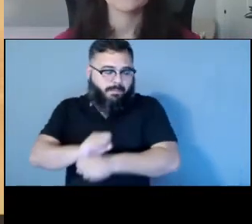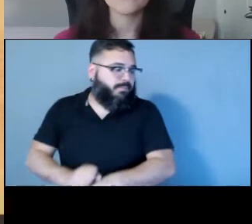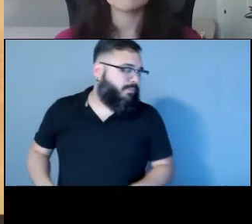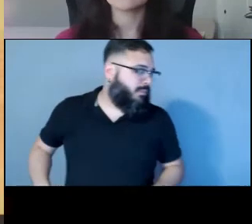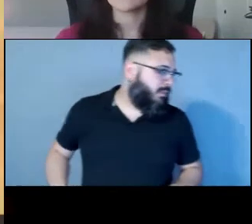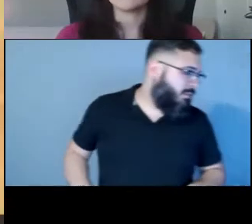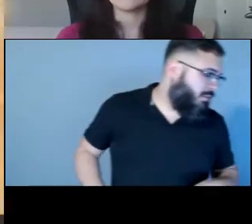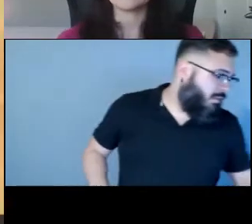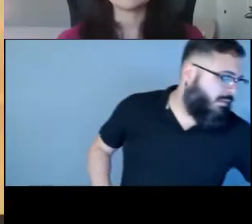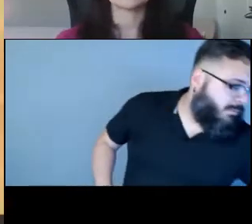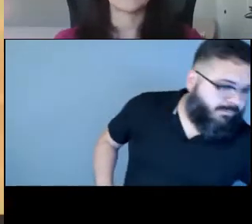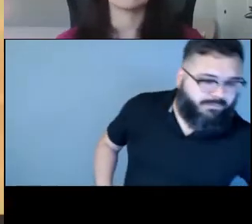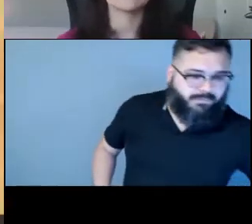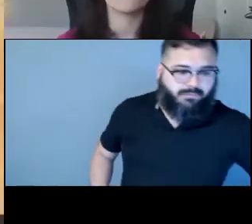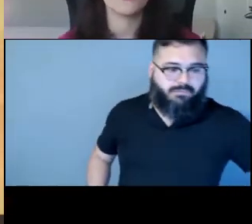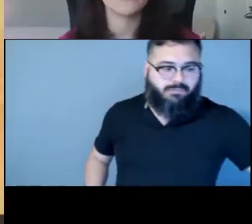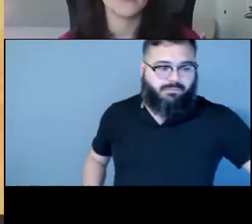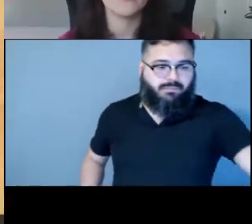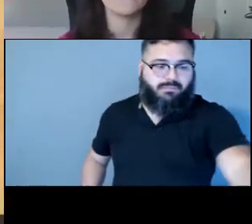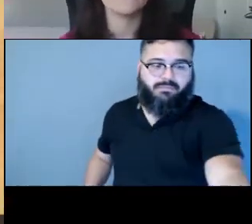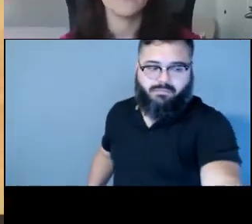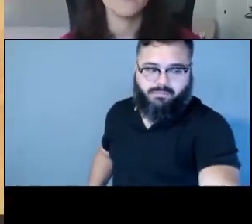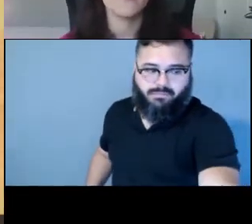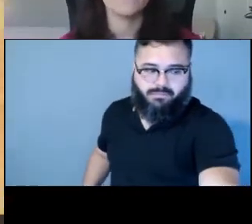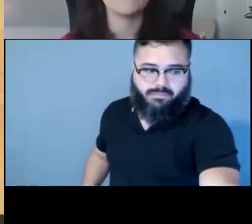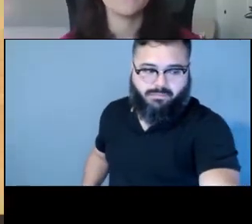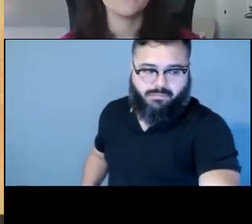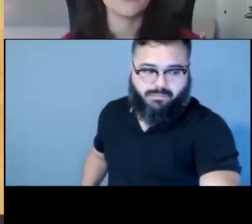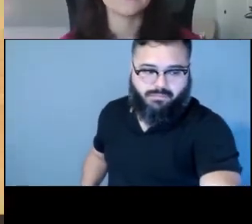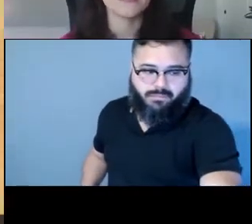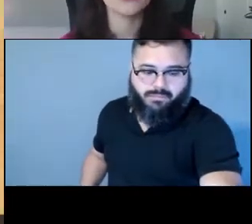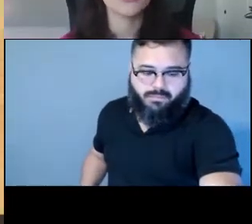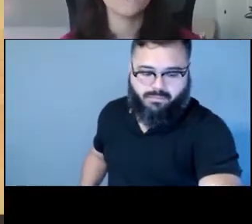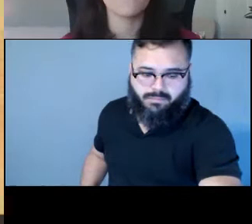So reasonable accommodations, this is probably the bulk of the presentation,